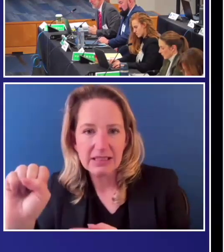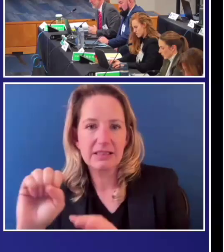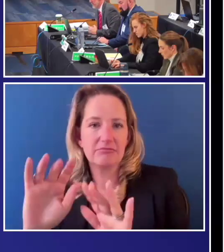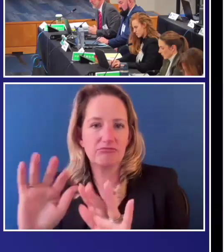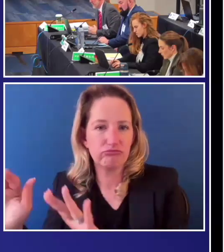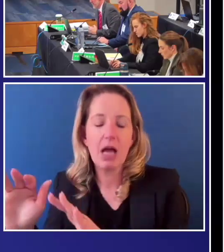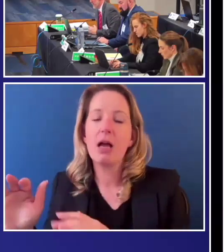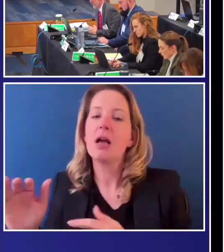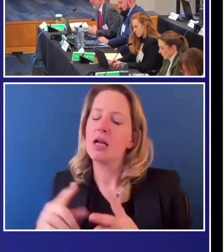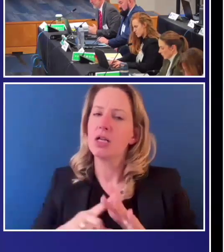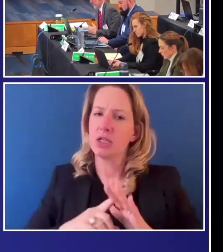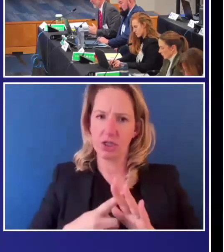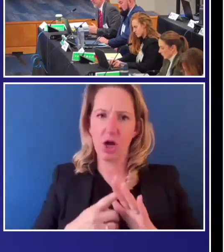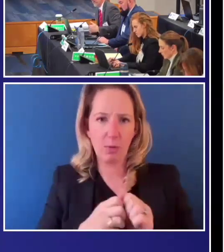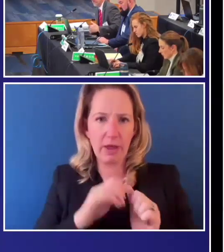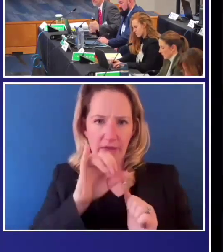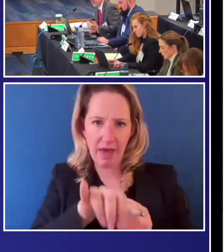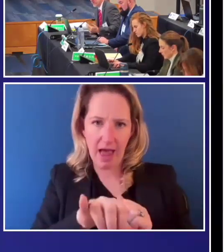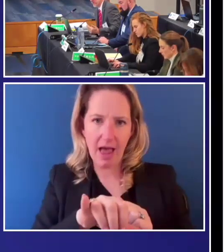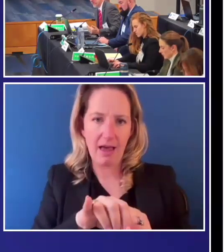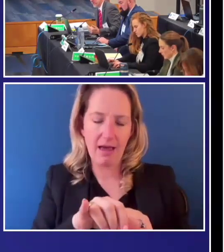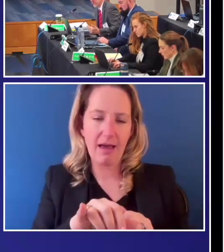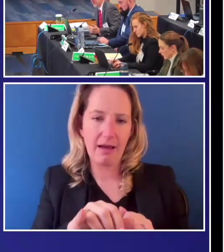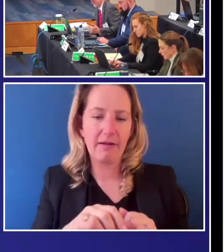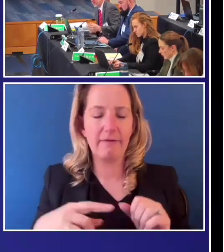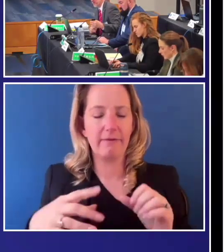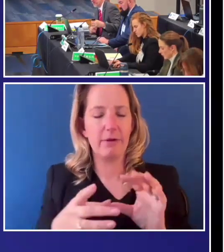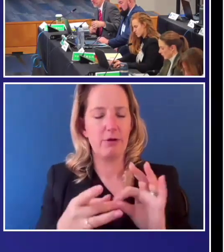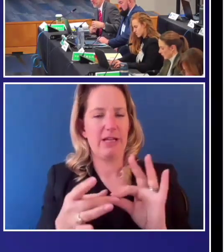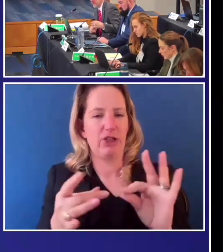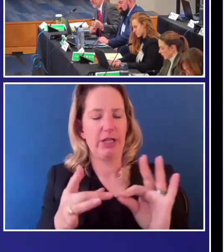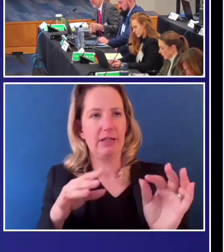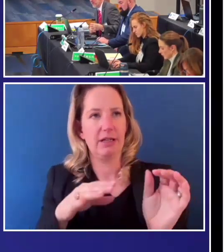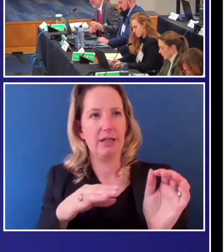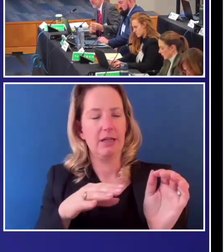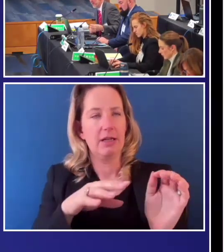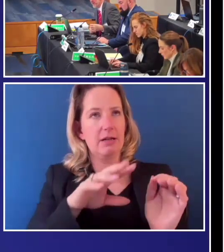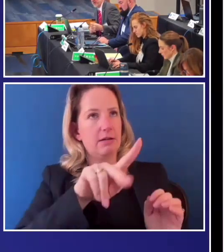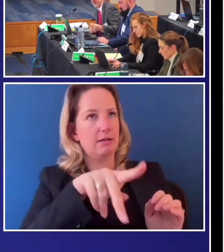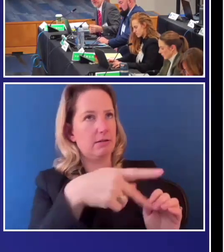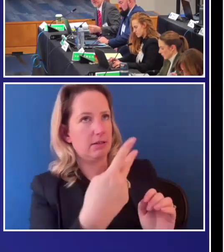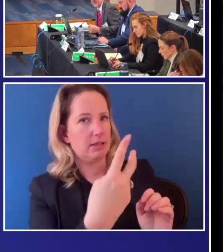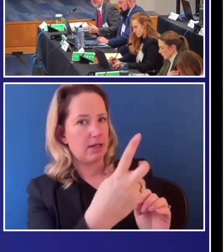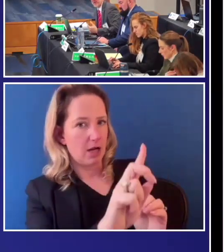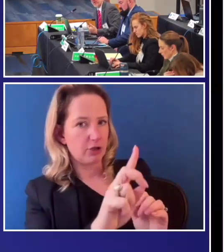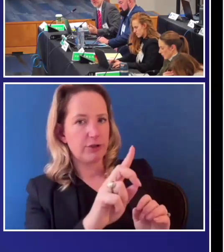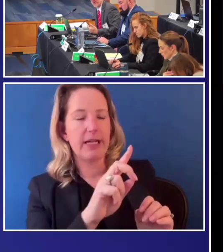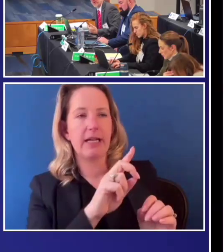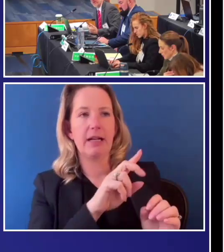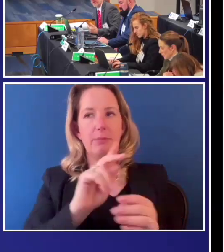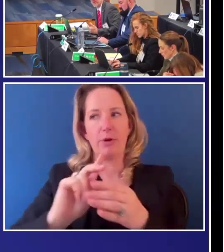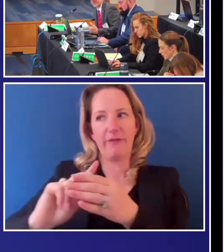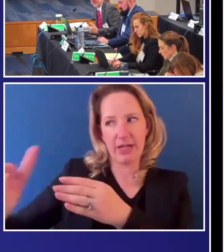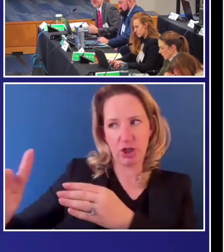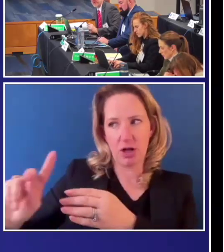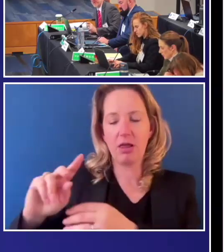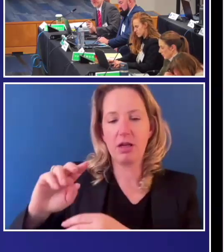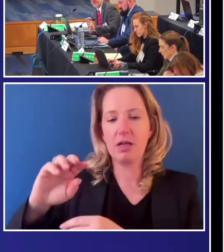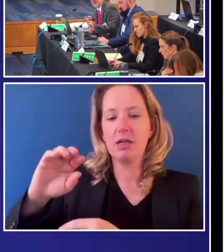You mentioned doctoral degree and then first professional degree. Example given, MD, DDS, JD. The work of the RISE Committee explicitly